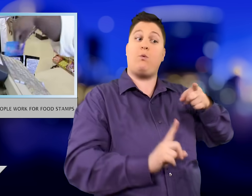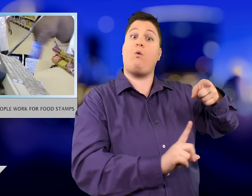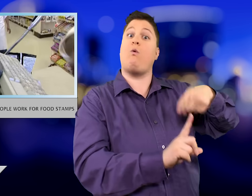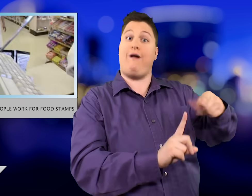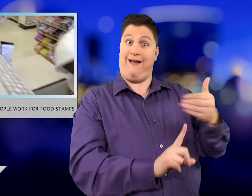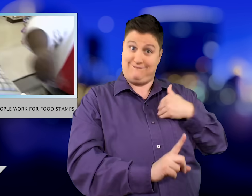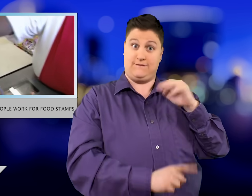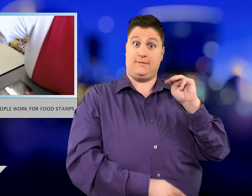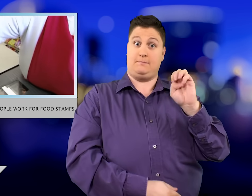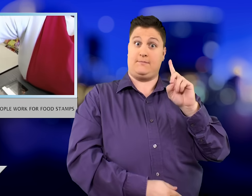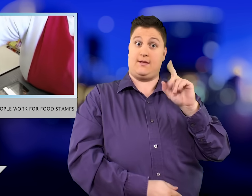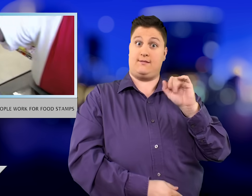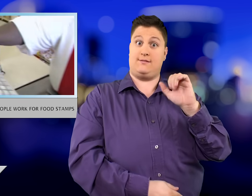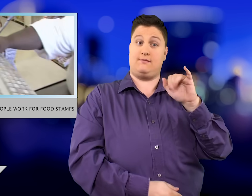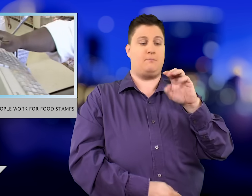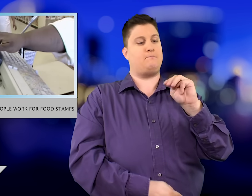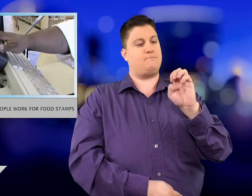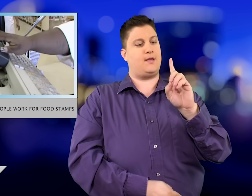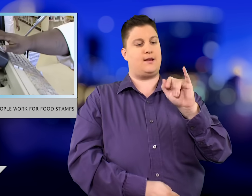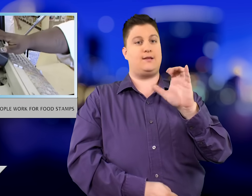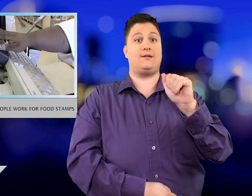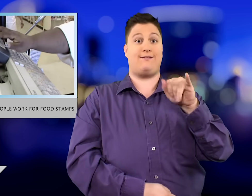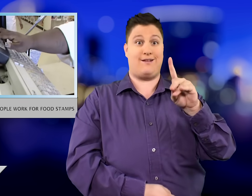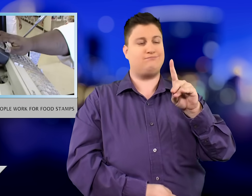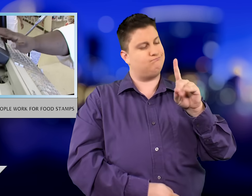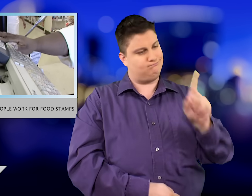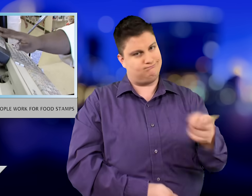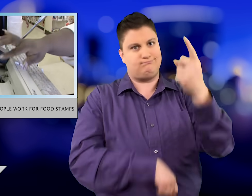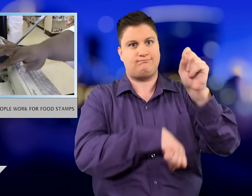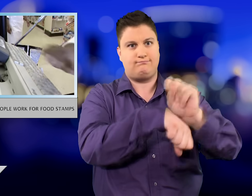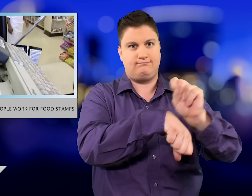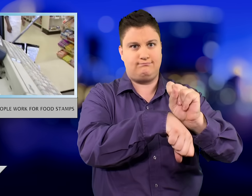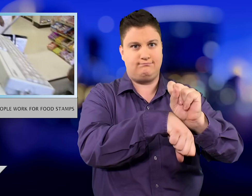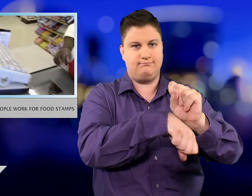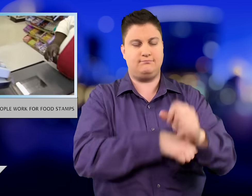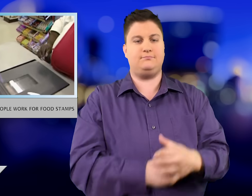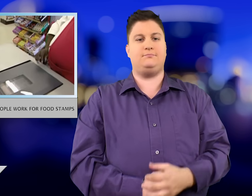Medicaid recipients to work.